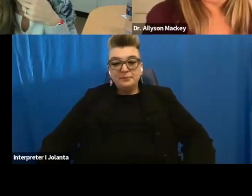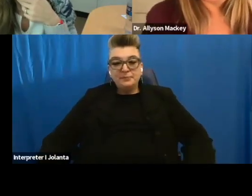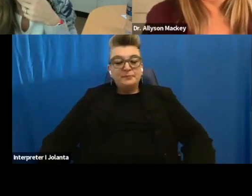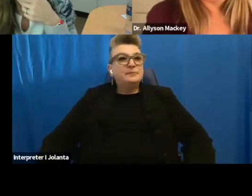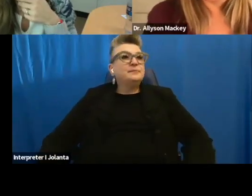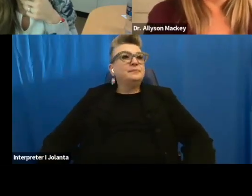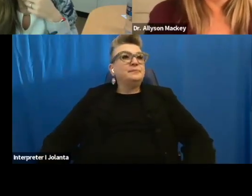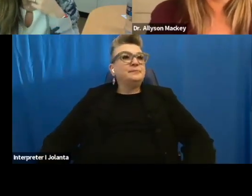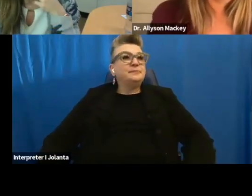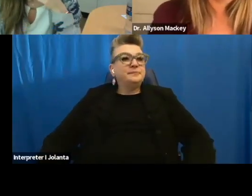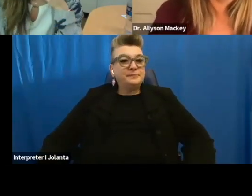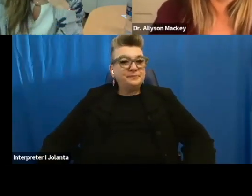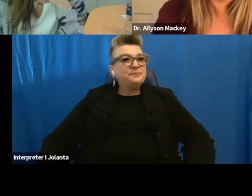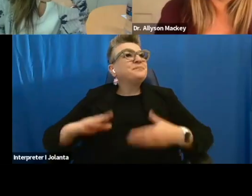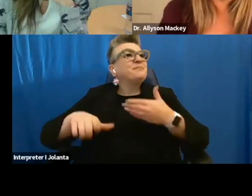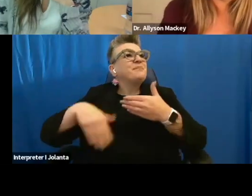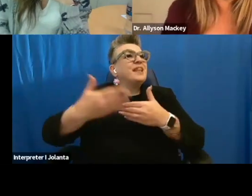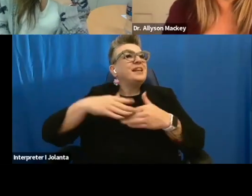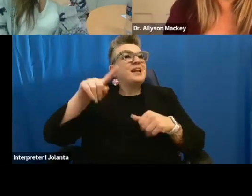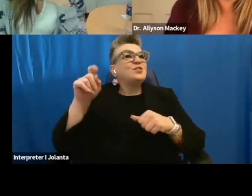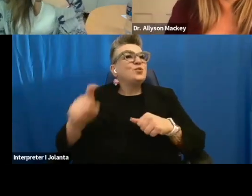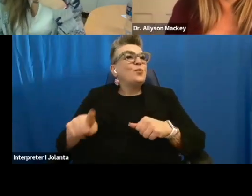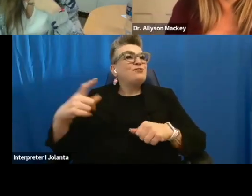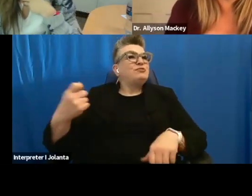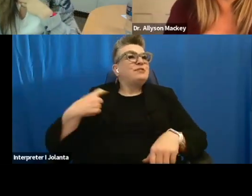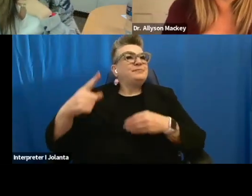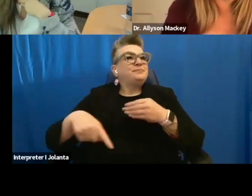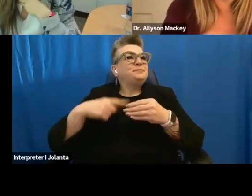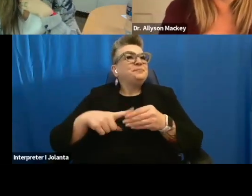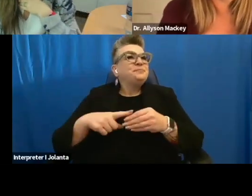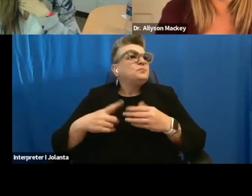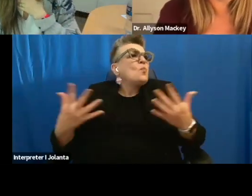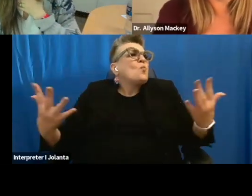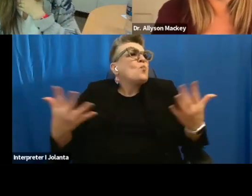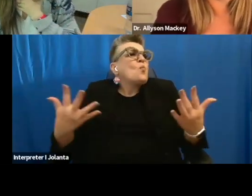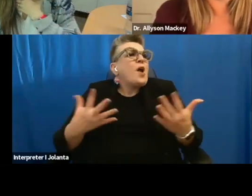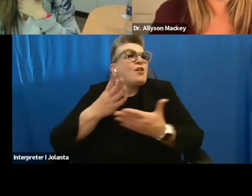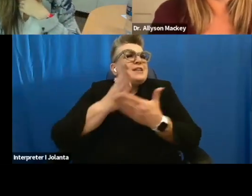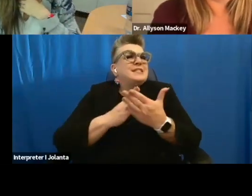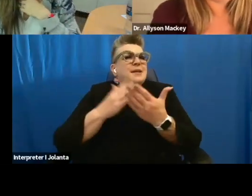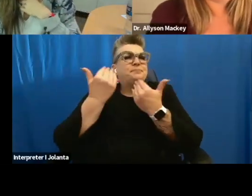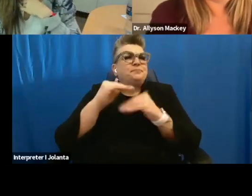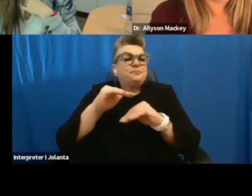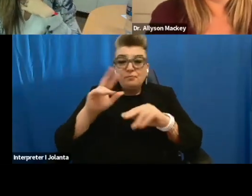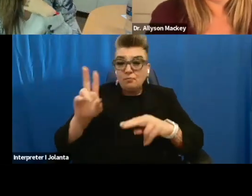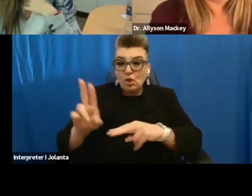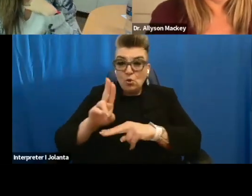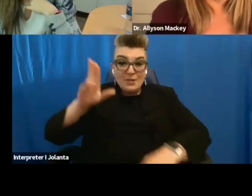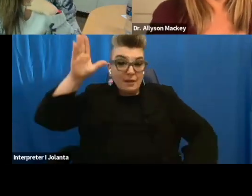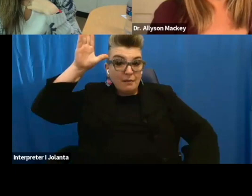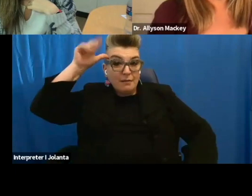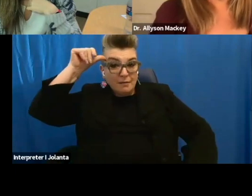uh then the next question is around limitations of using persistence as a measure of performance